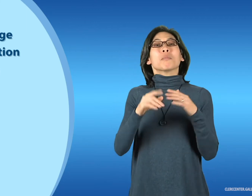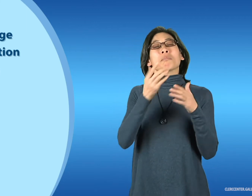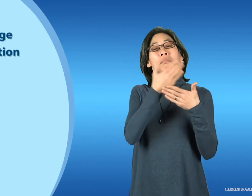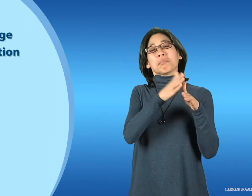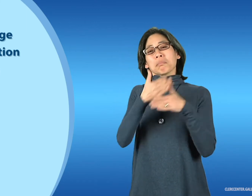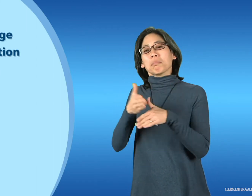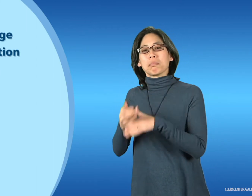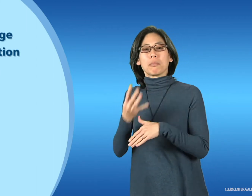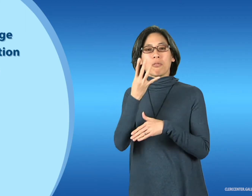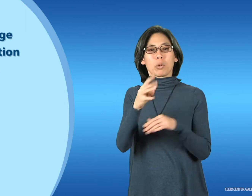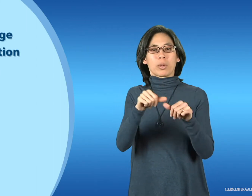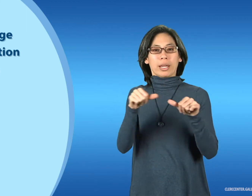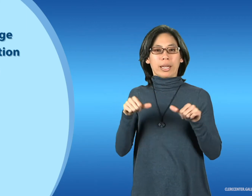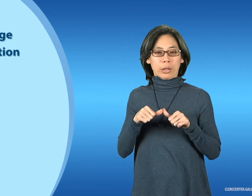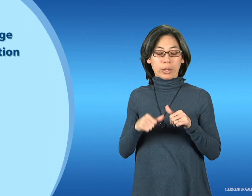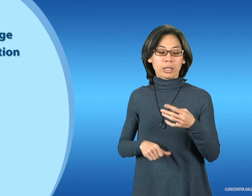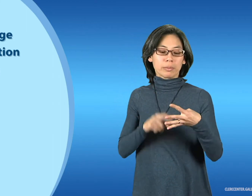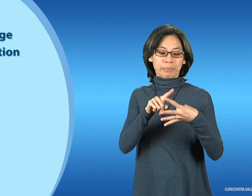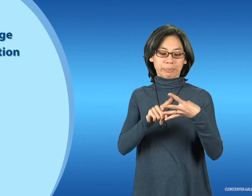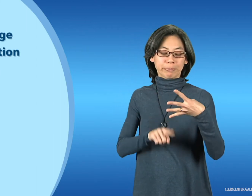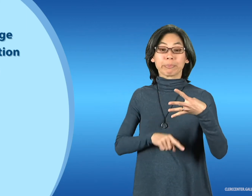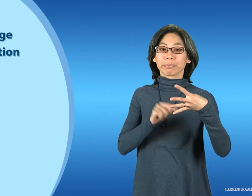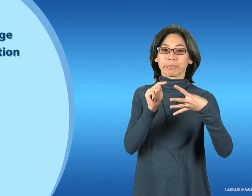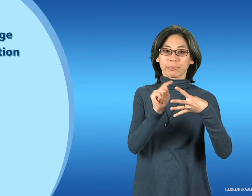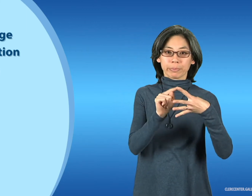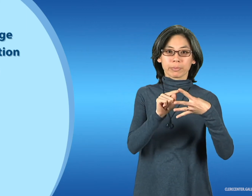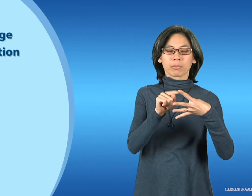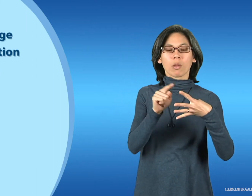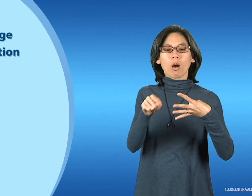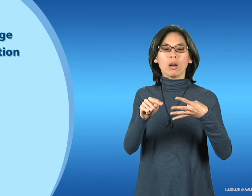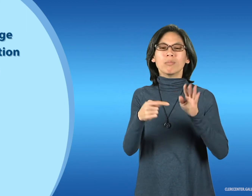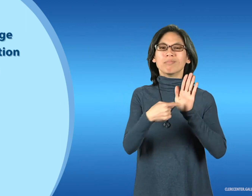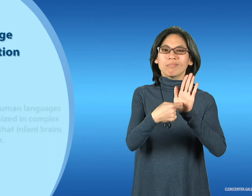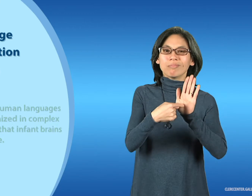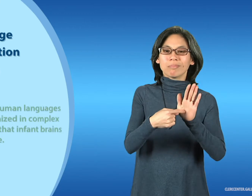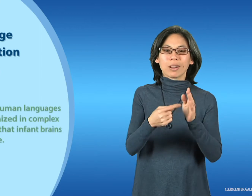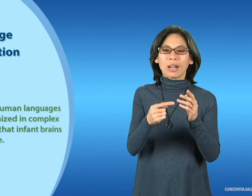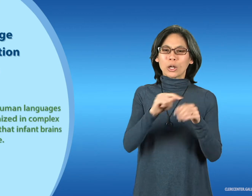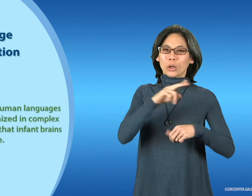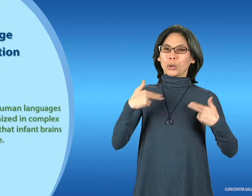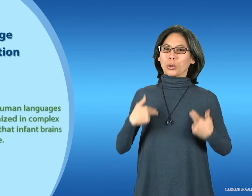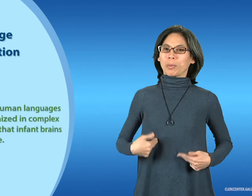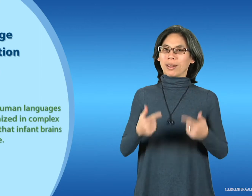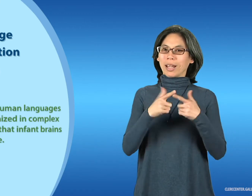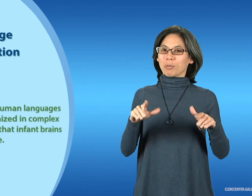We're going to break things down into four areas. First, we're going to show that natural human language